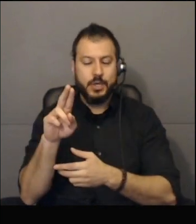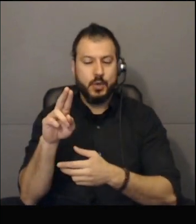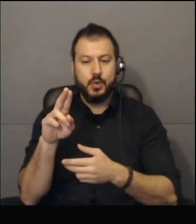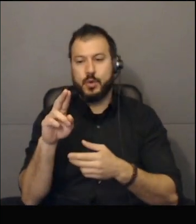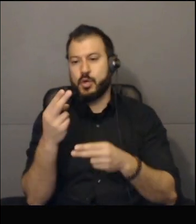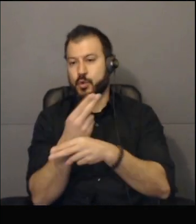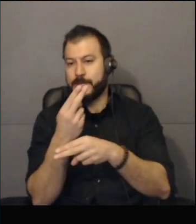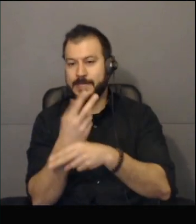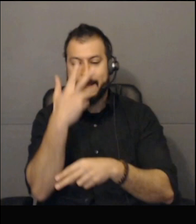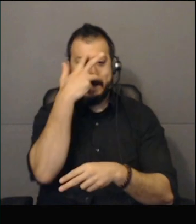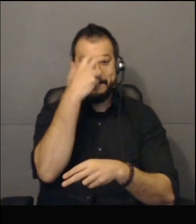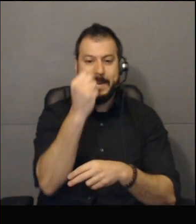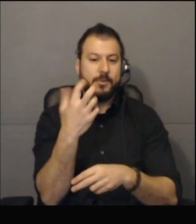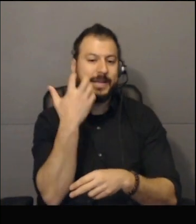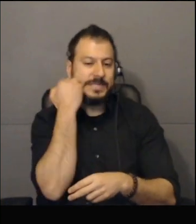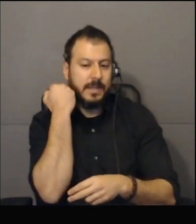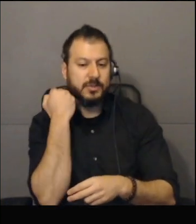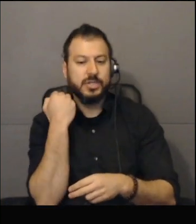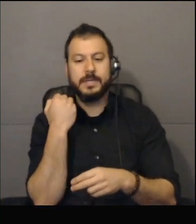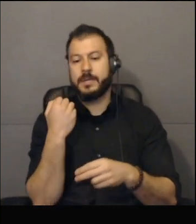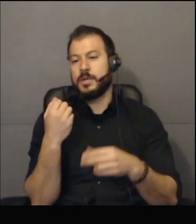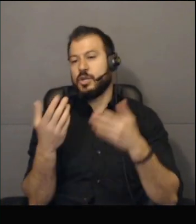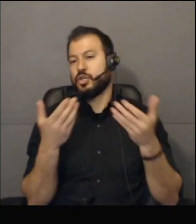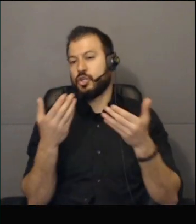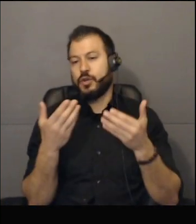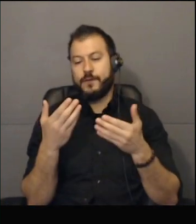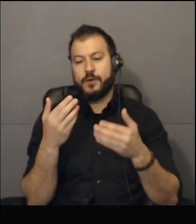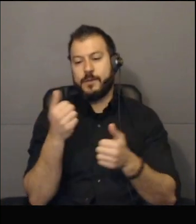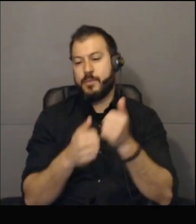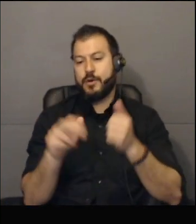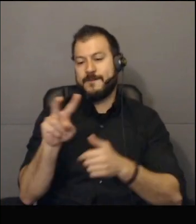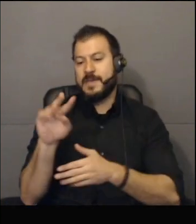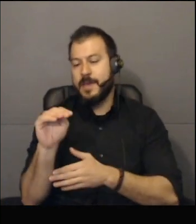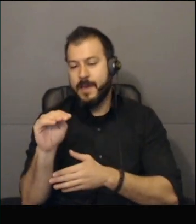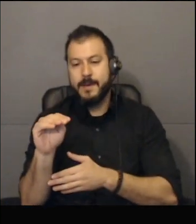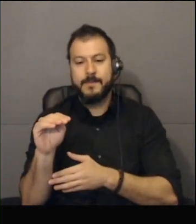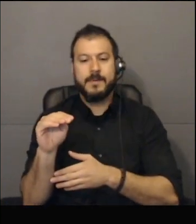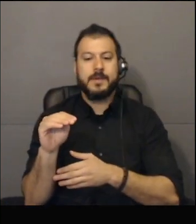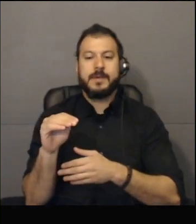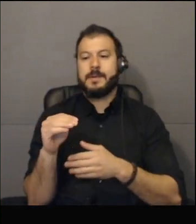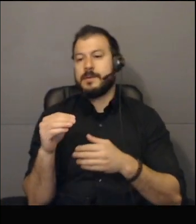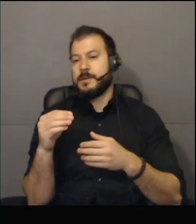memory consumption, servers per VM, sessions per server, or players per server.